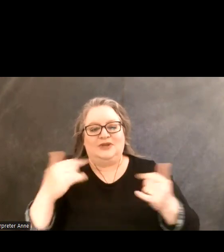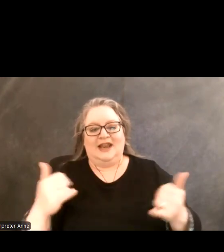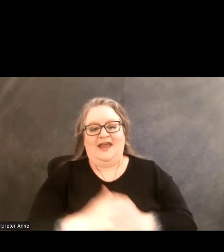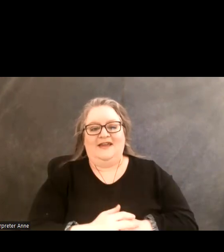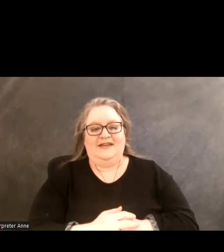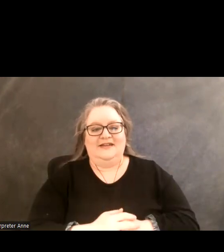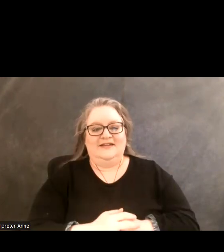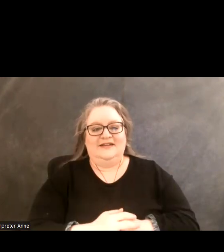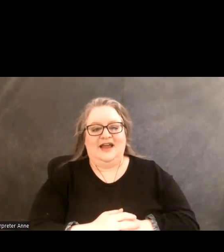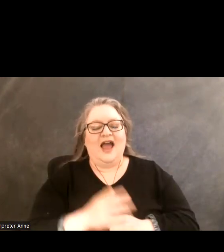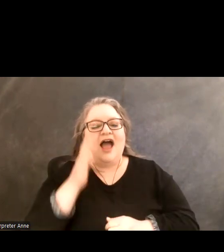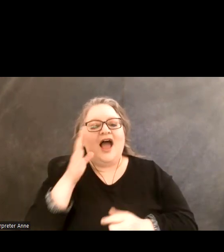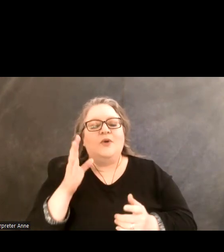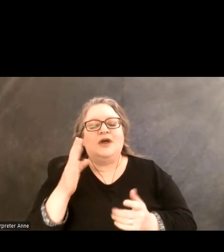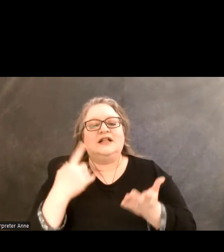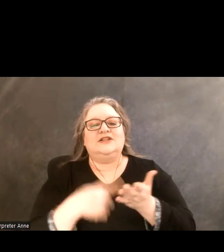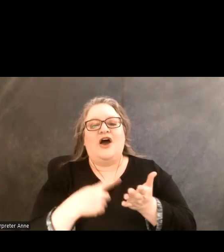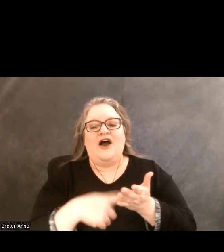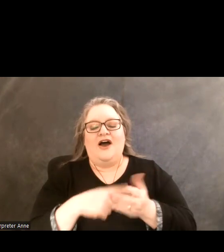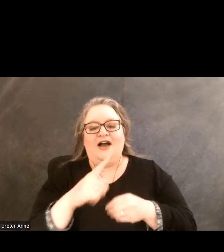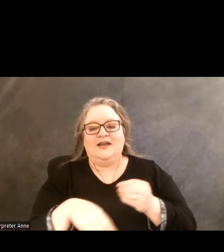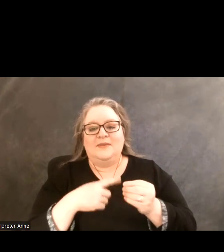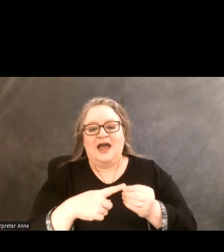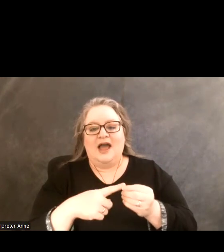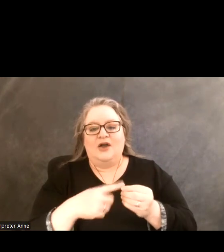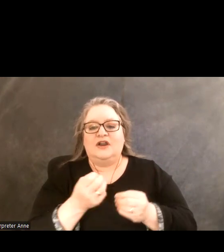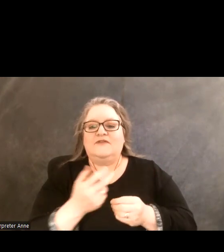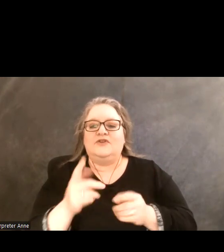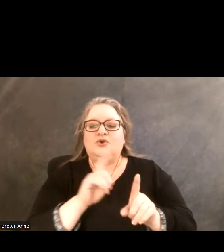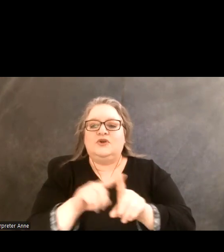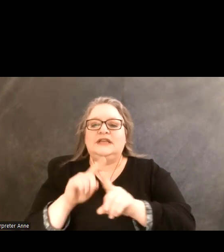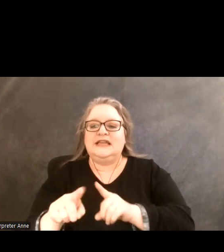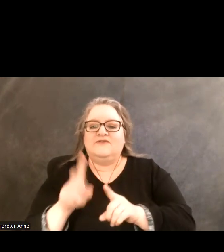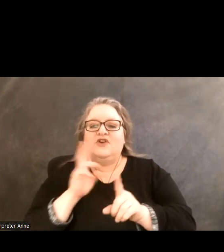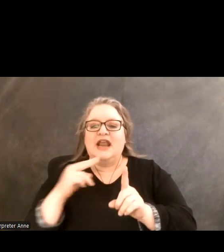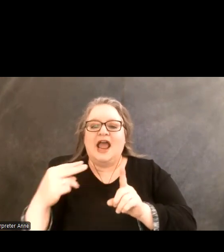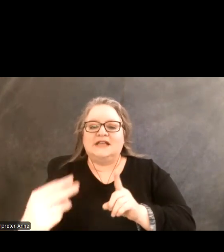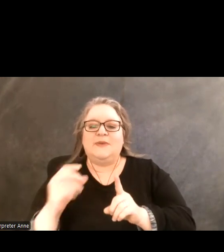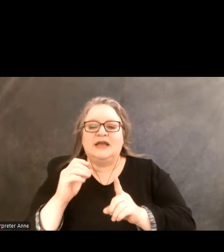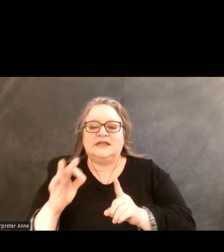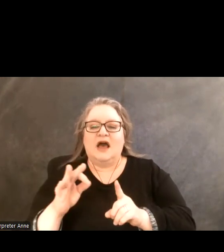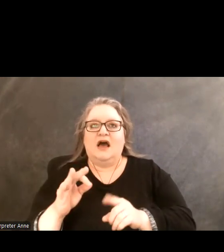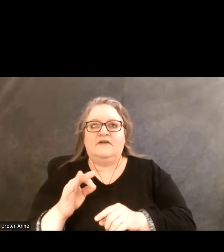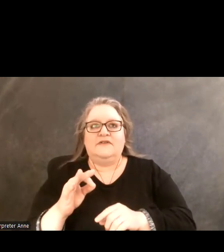I'm going to be talking about a few different aspects of being a